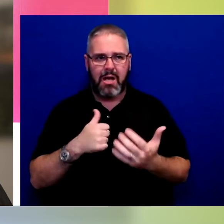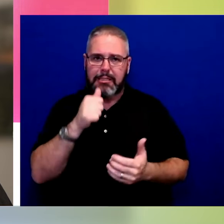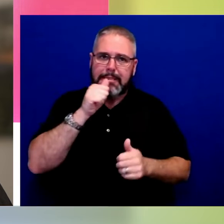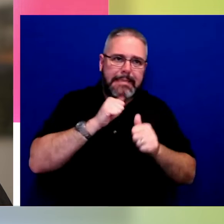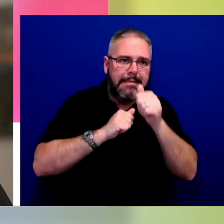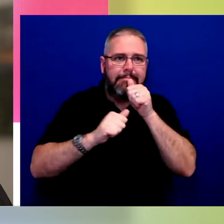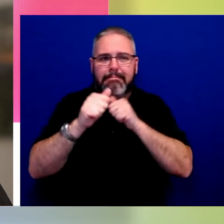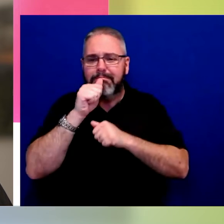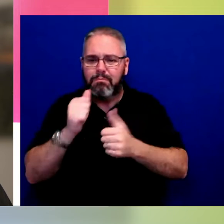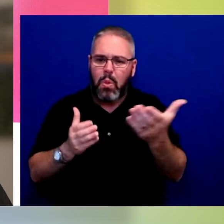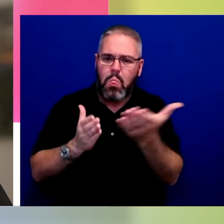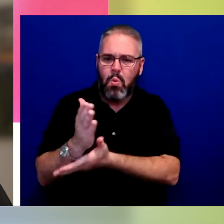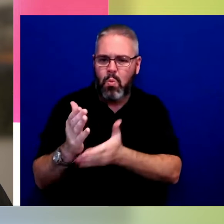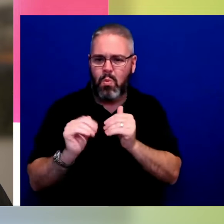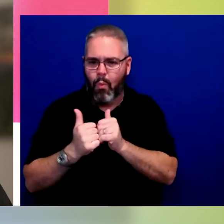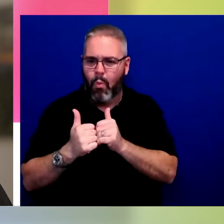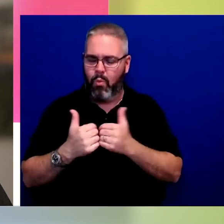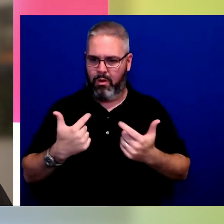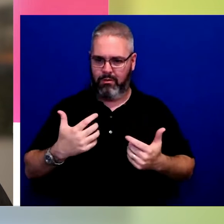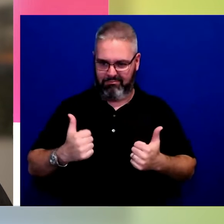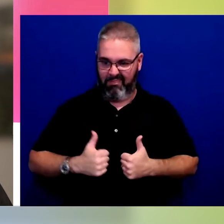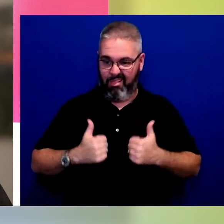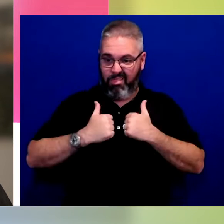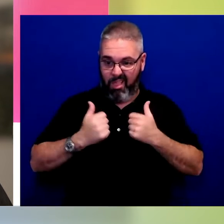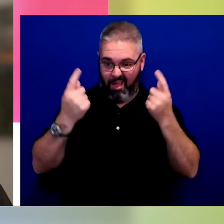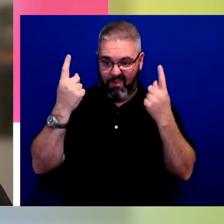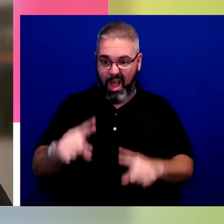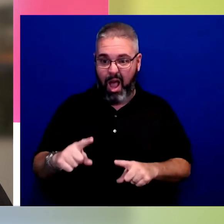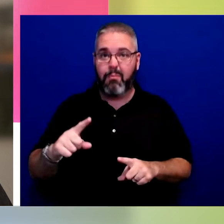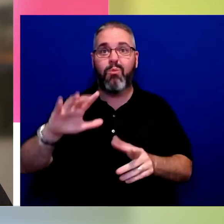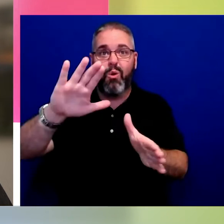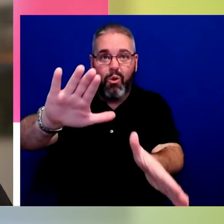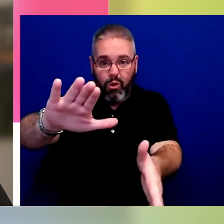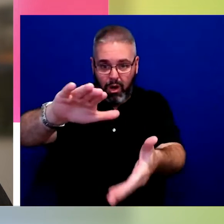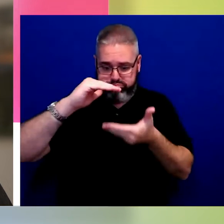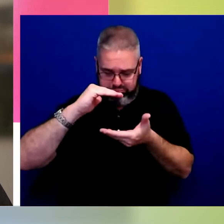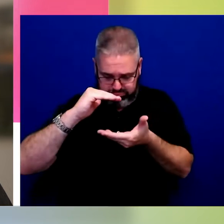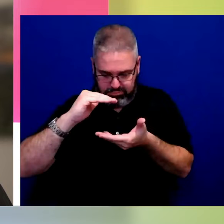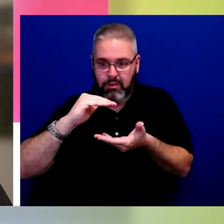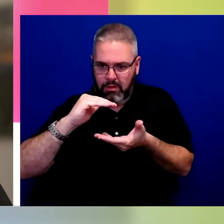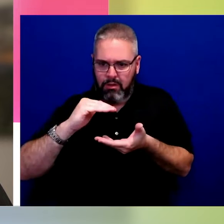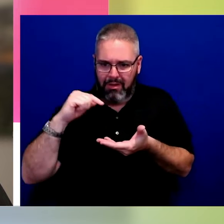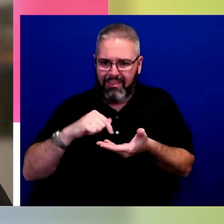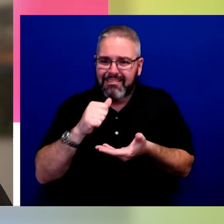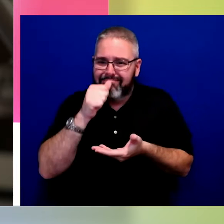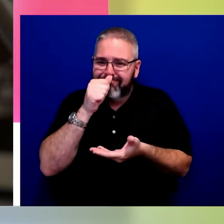I have learned to accept life's circumstances, to transform suffering into strength,